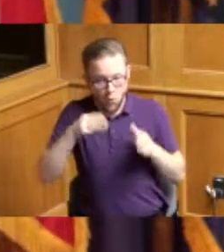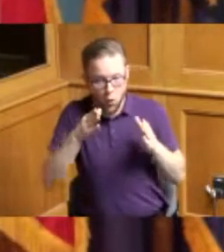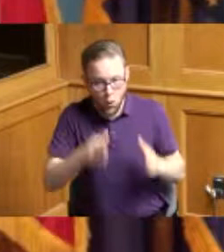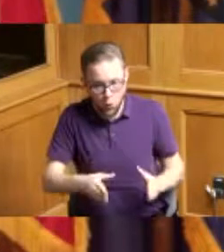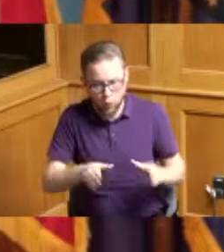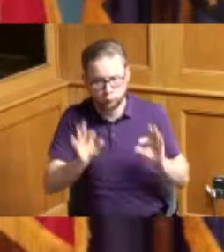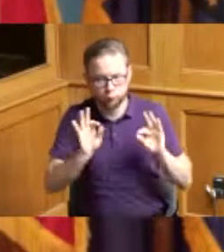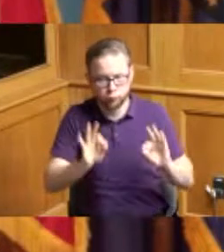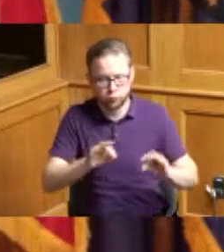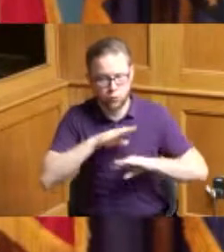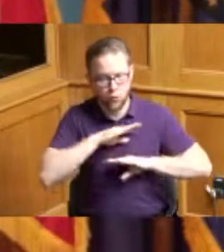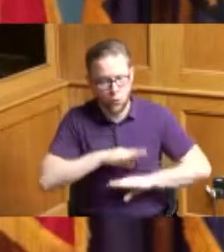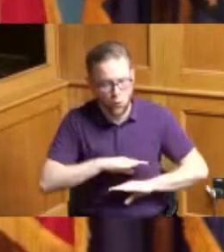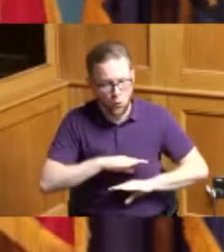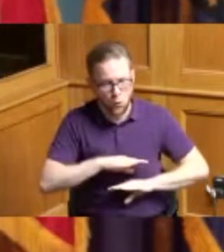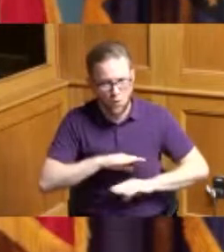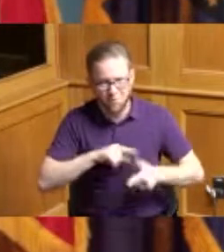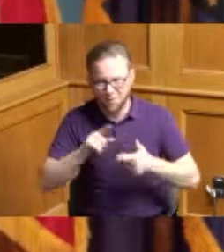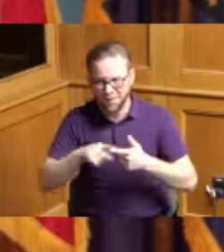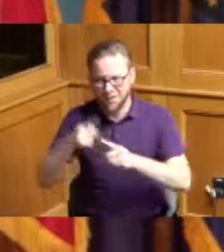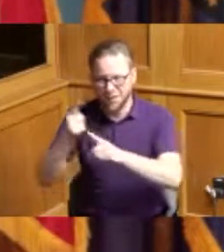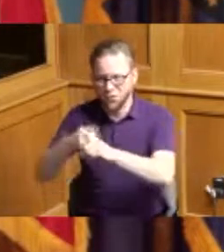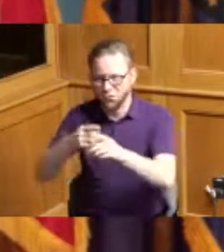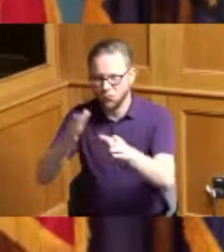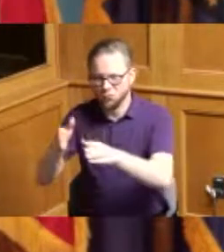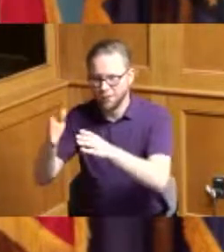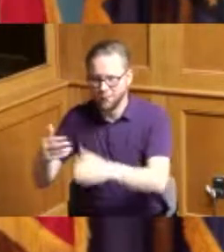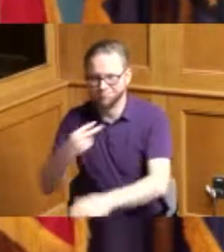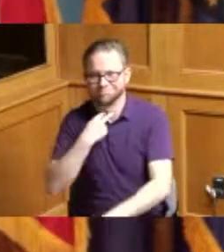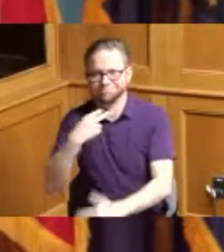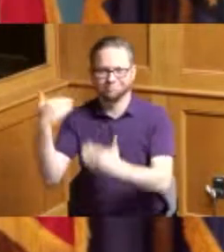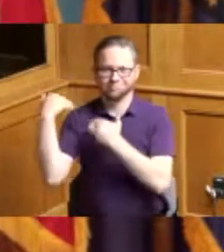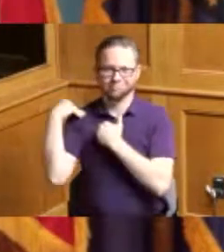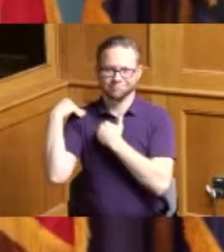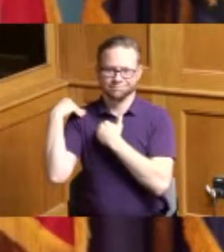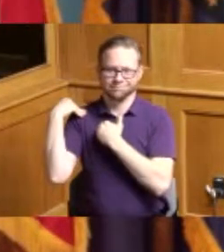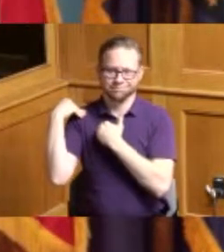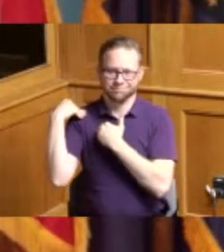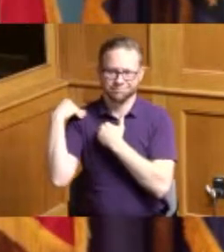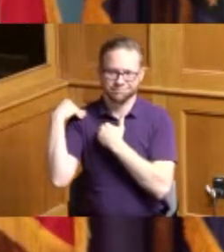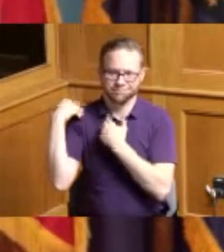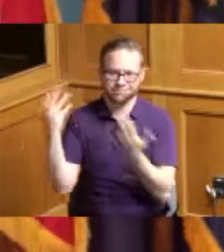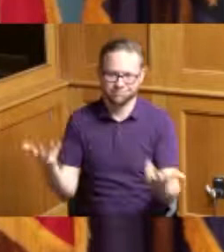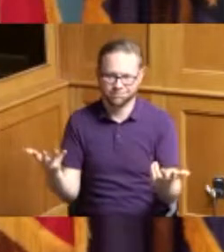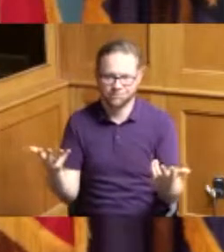but then we passed it on to a whole new group of renters if they if the owner has